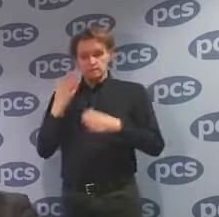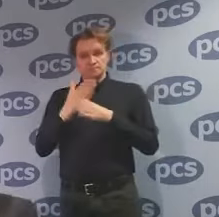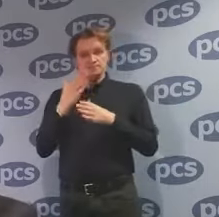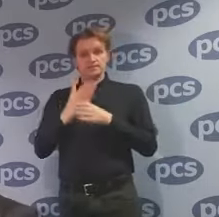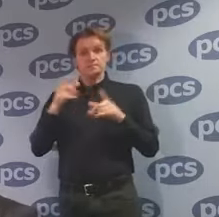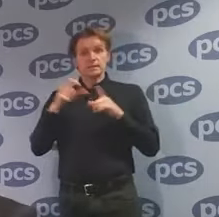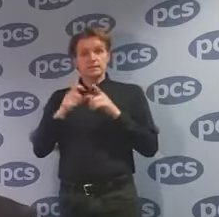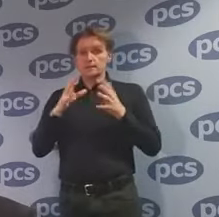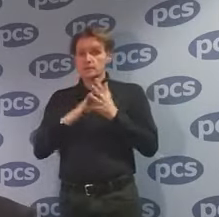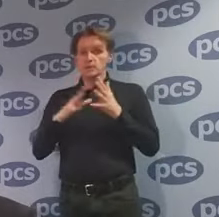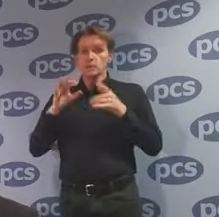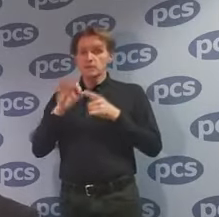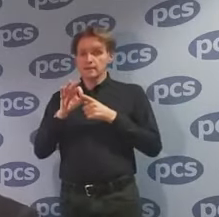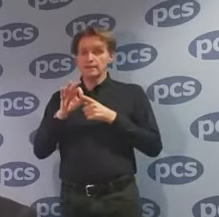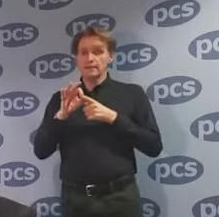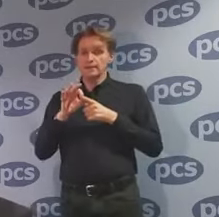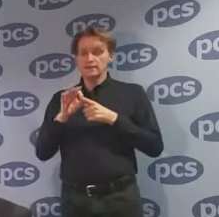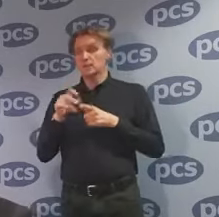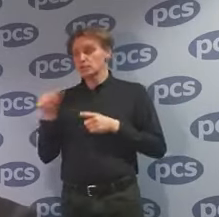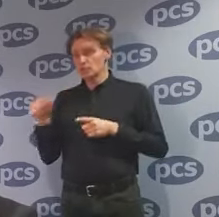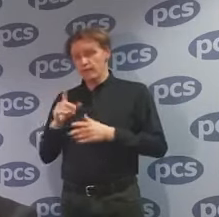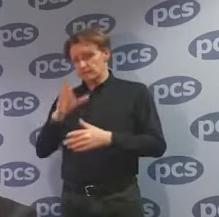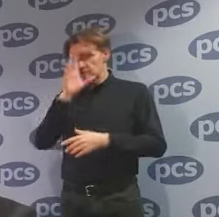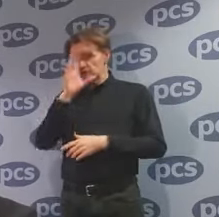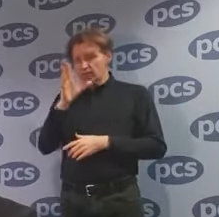working with people in an office and knowing the reps to understand what a